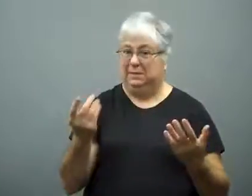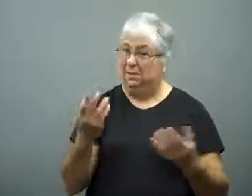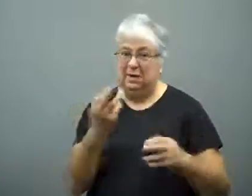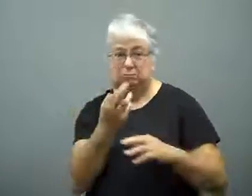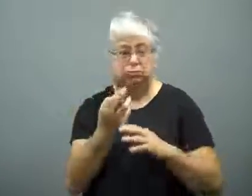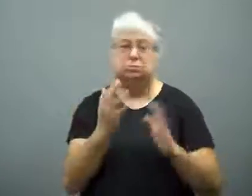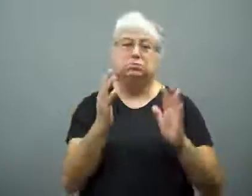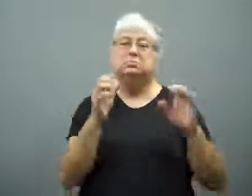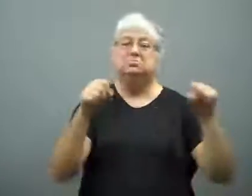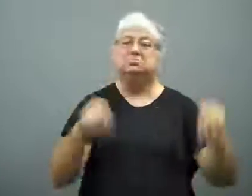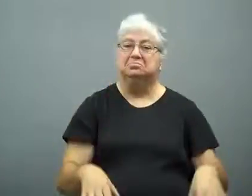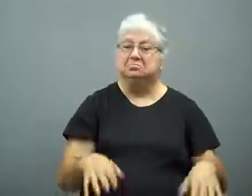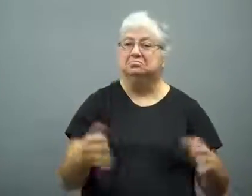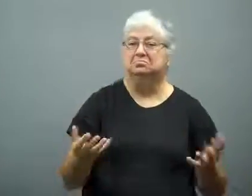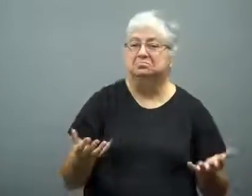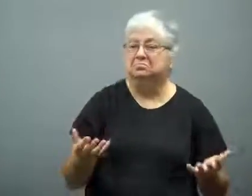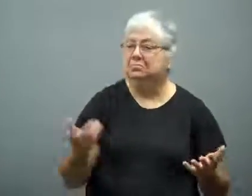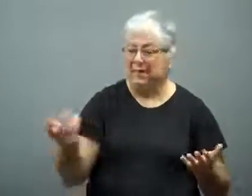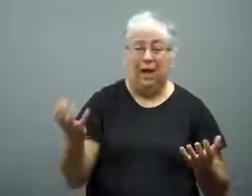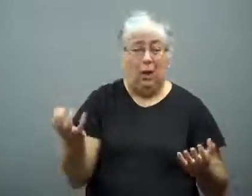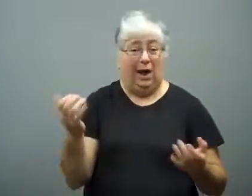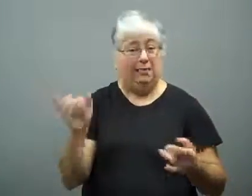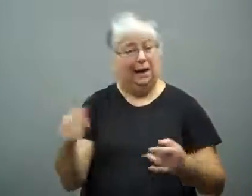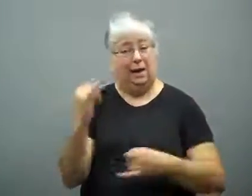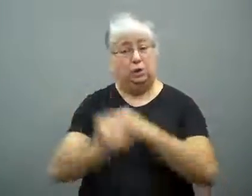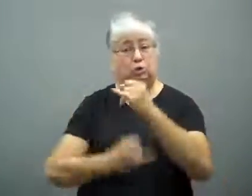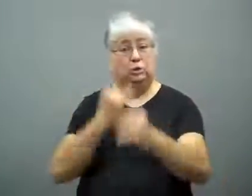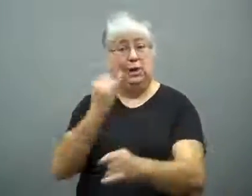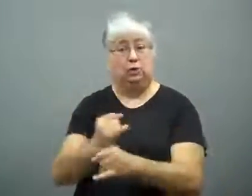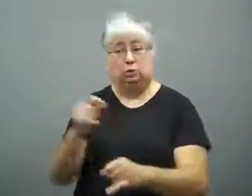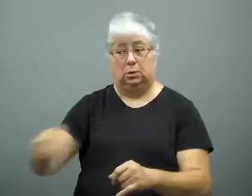and backed off on any bombing threats.